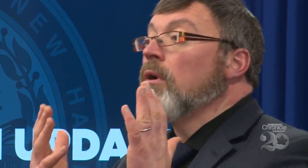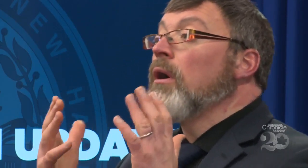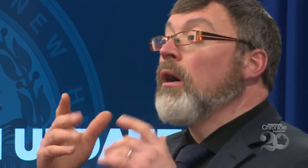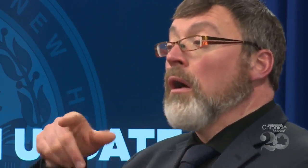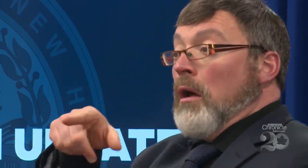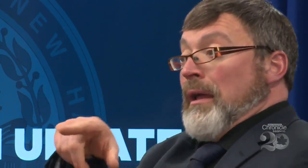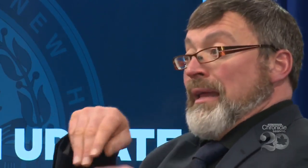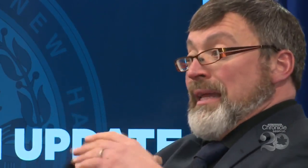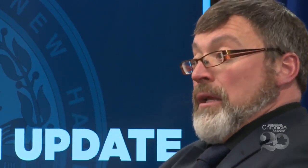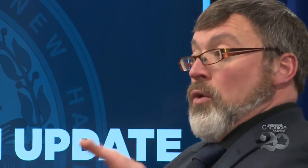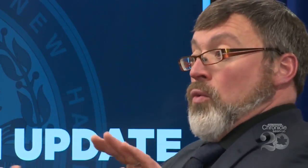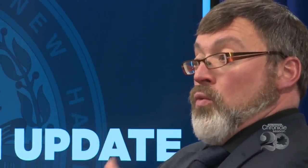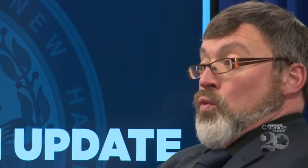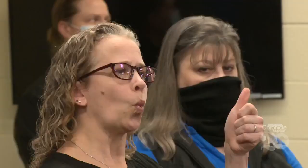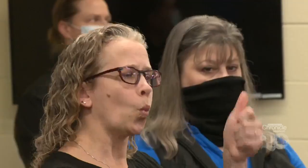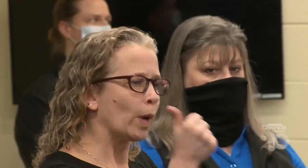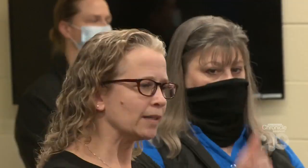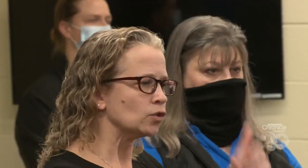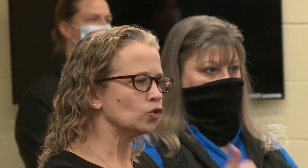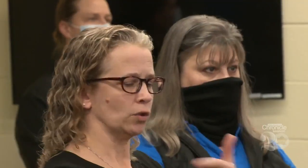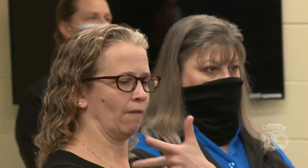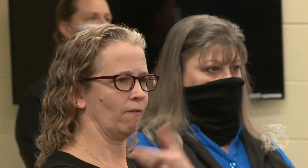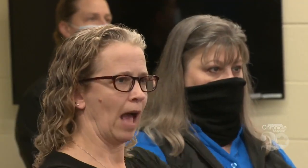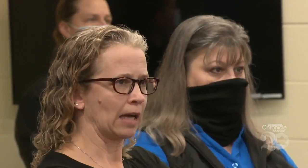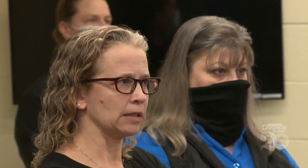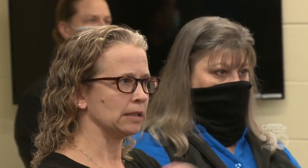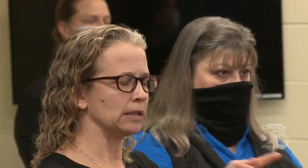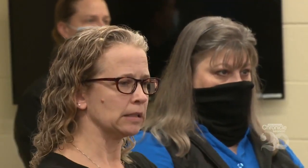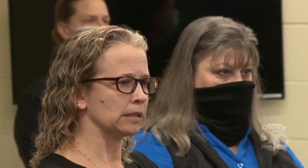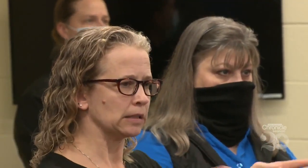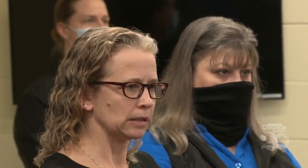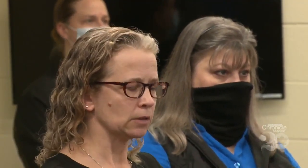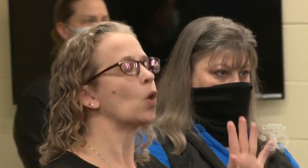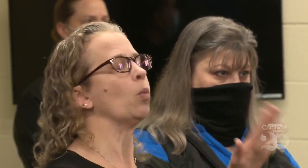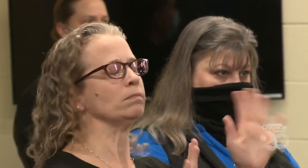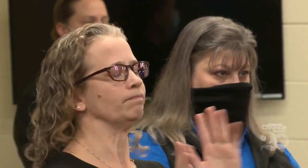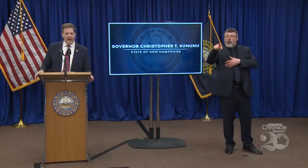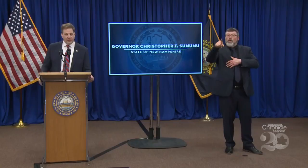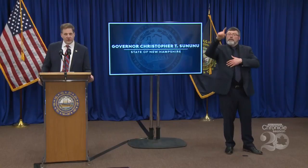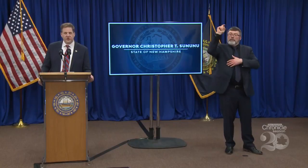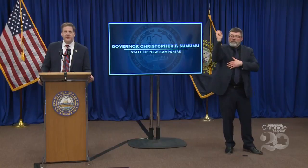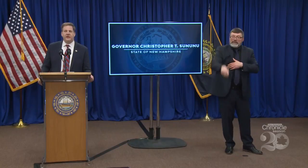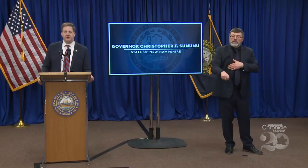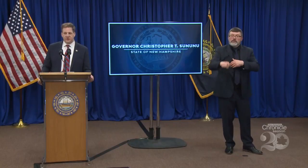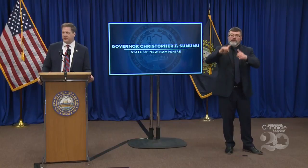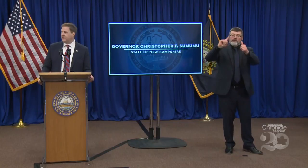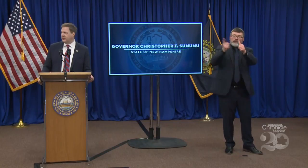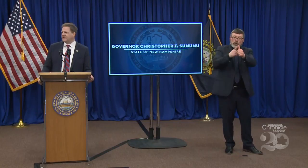EVEN IF YOU ARE FLUENT IN ENGLISH, IT DOESN’T INCLUDE TONE OF VOICE.